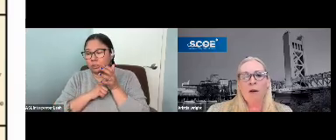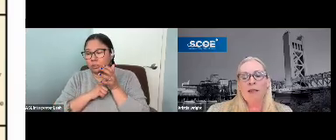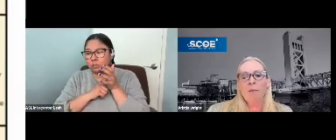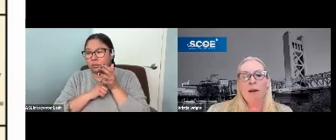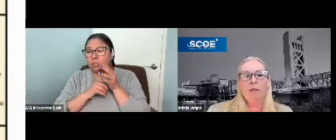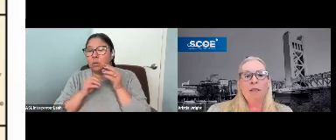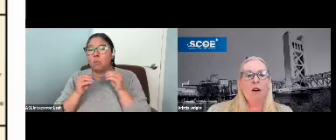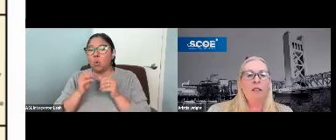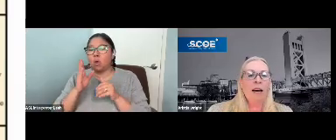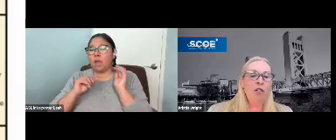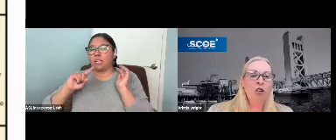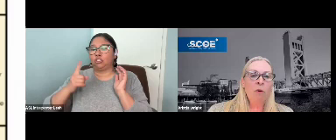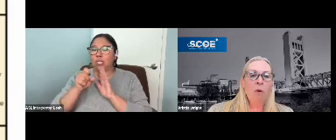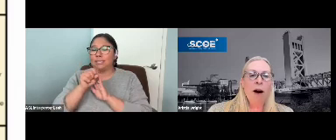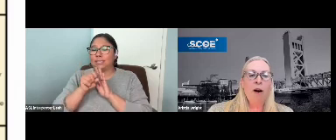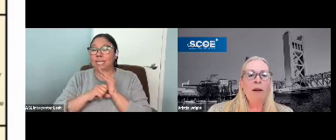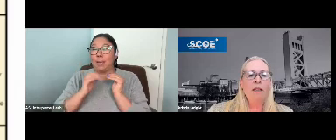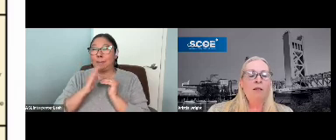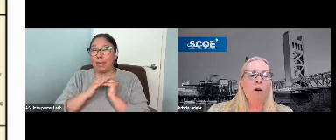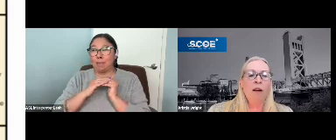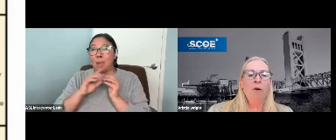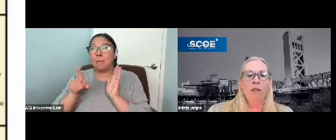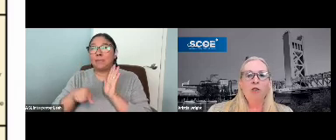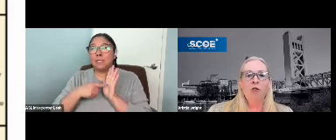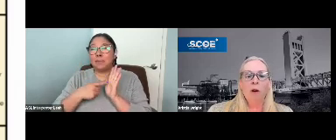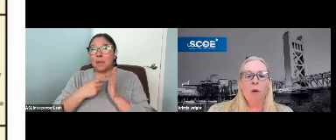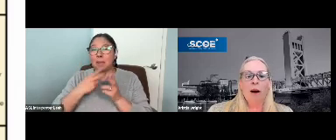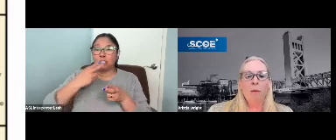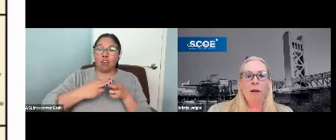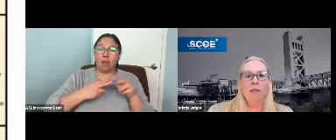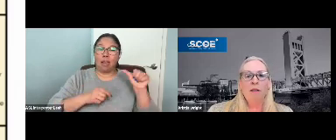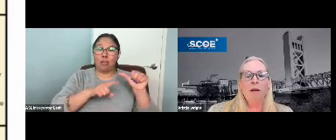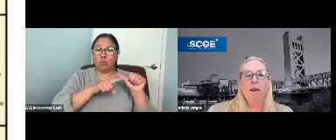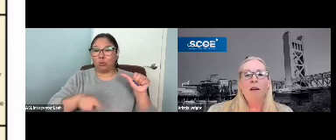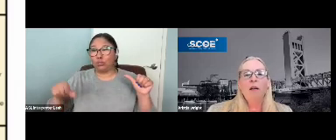requirements. Sometimes they're called A to G requirements or other additional requirements.